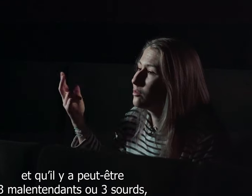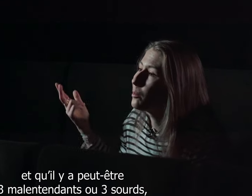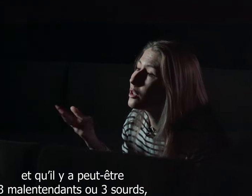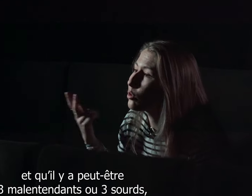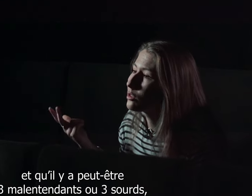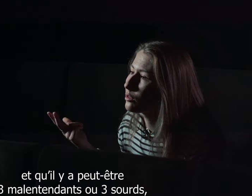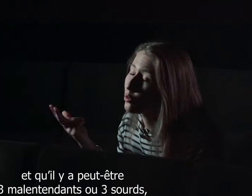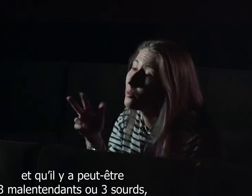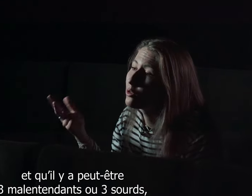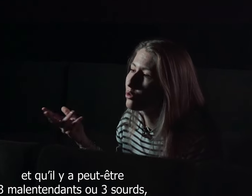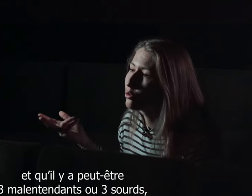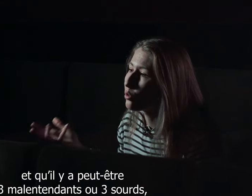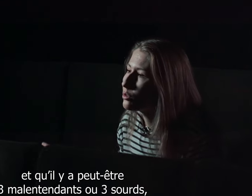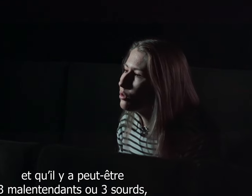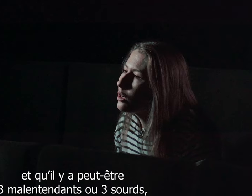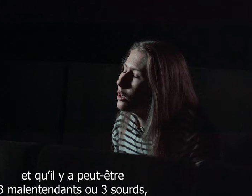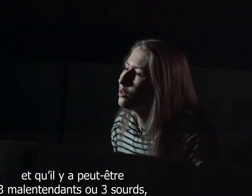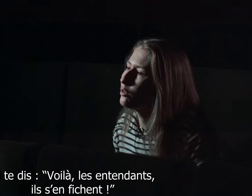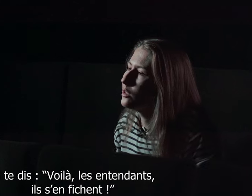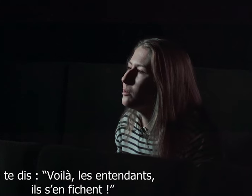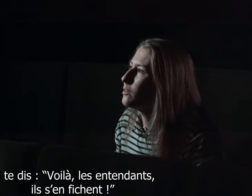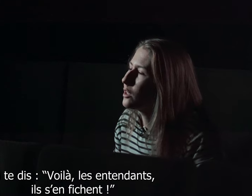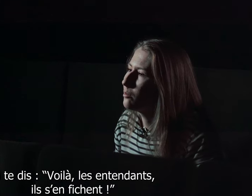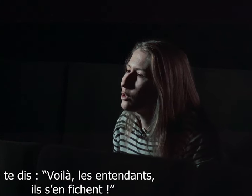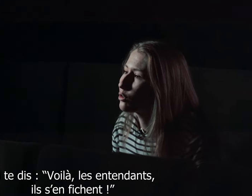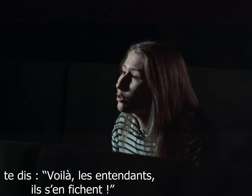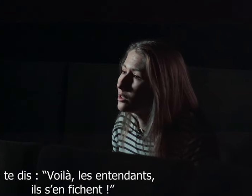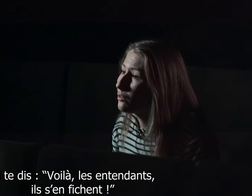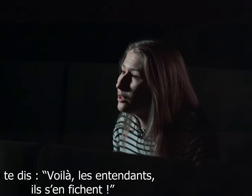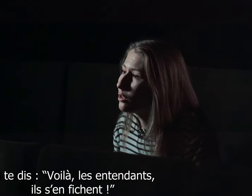and there are maybe 3 hard of hearing or 3 deaf people, you say to yourself: “There you go, the hearing people don't care!”